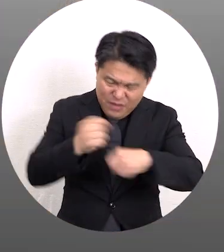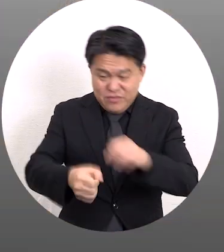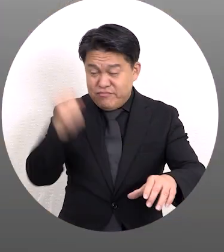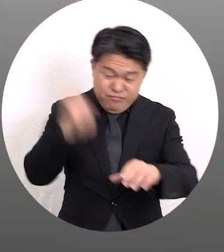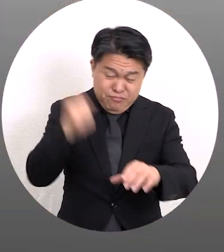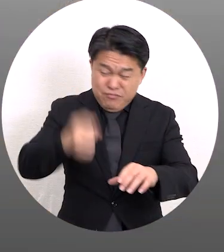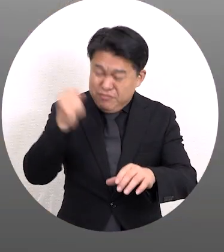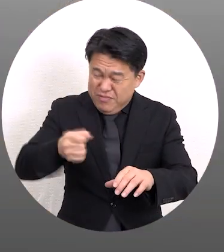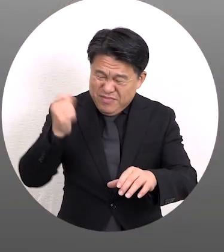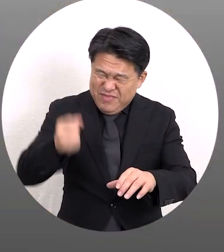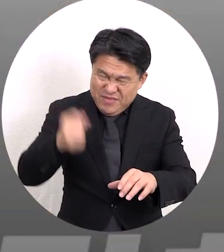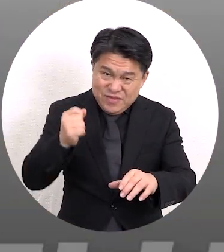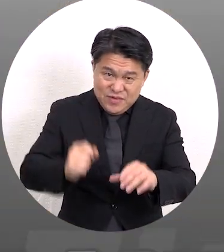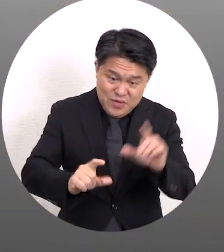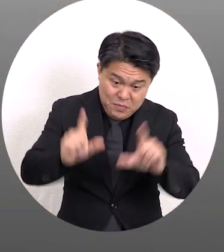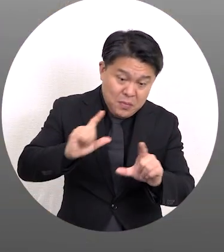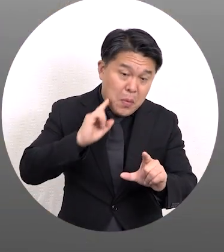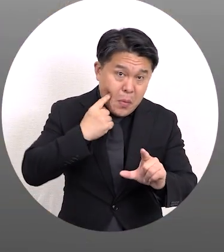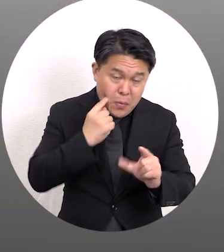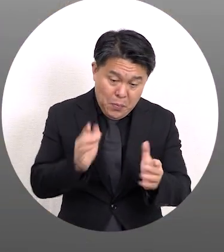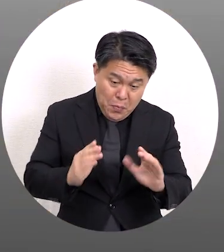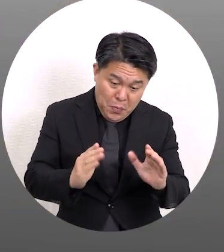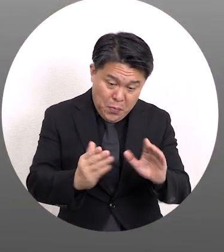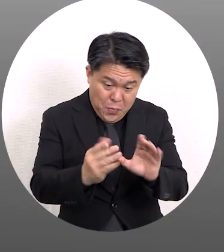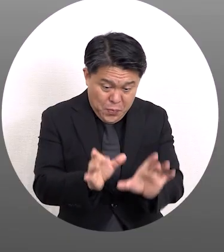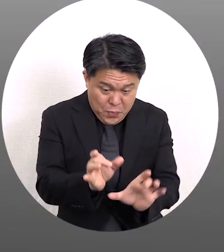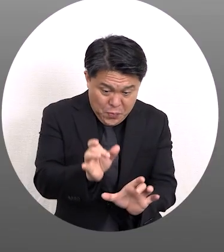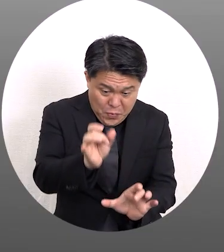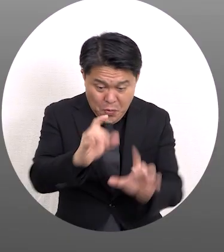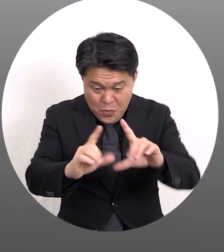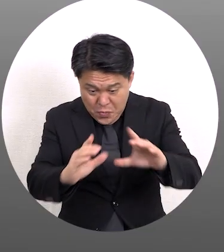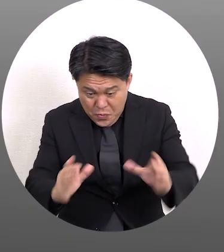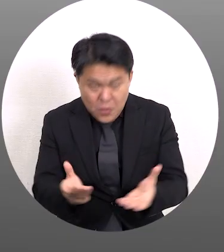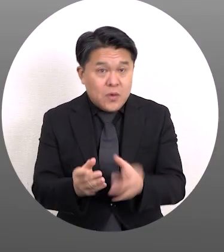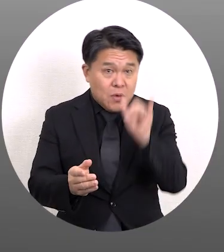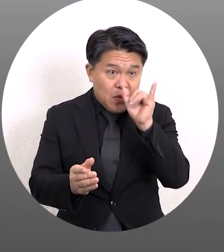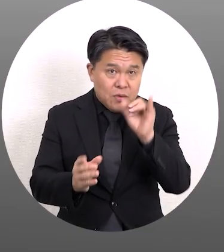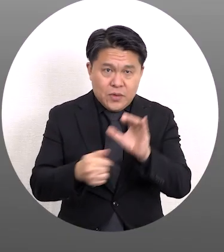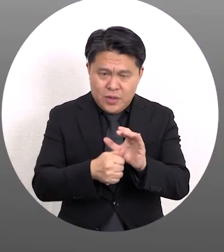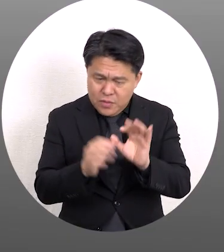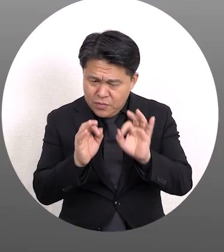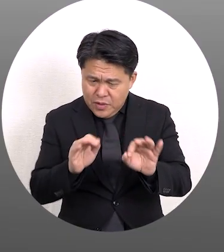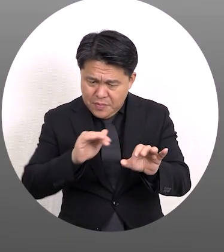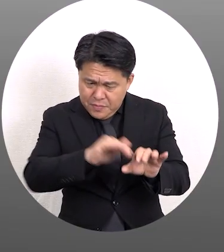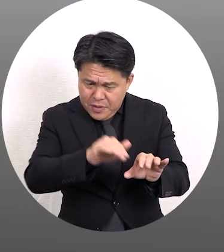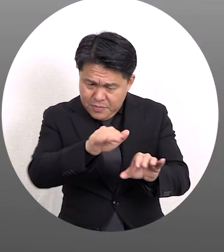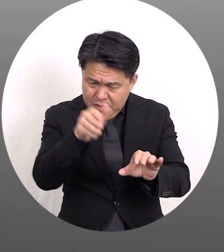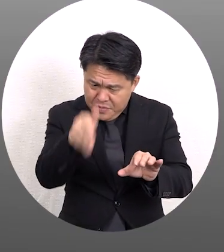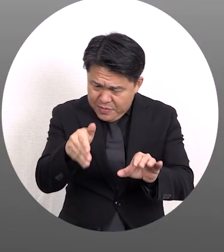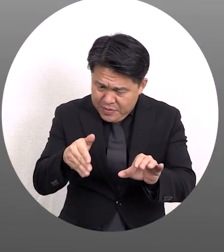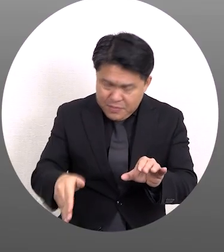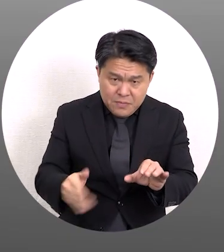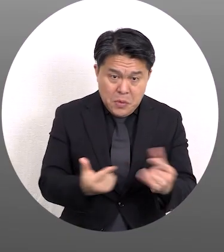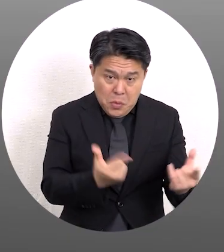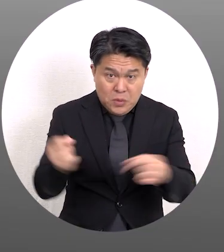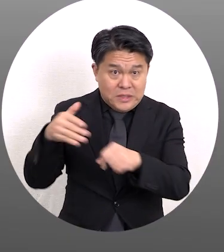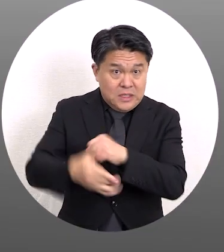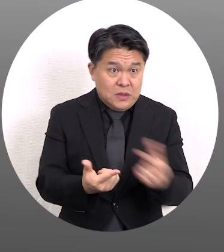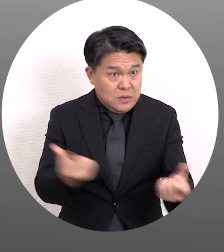but over time, the shapes started to improve, and they began to form distinct shapes.